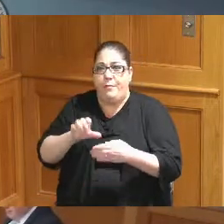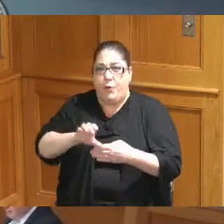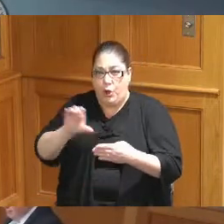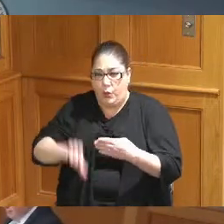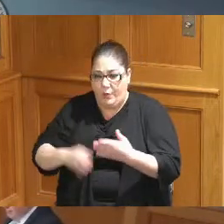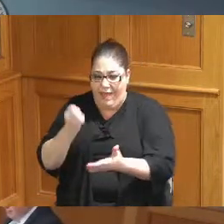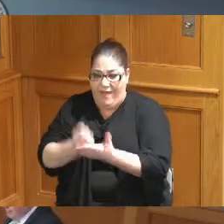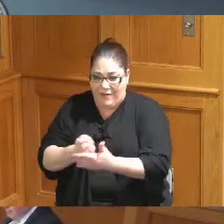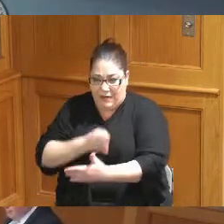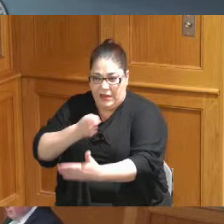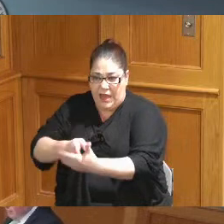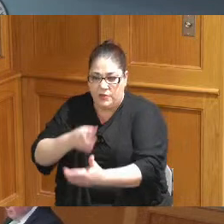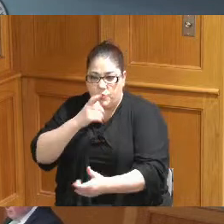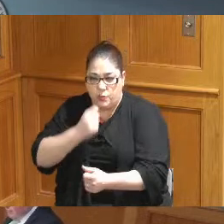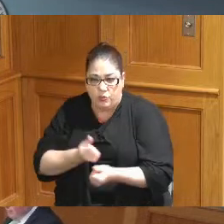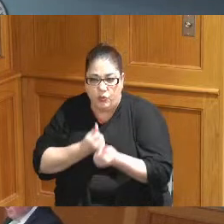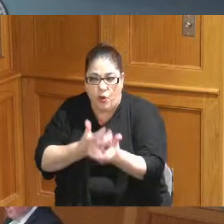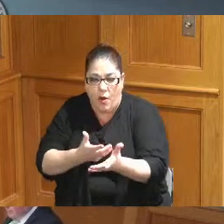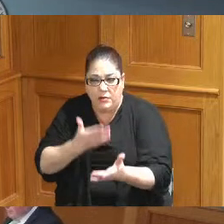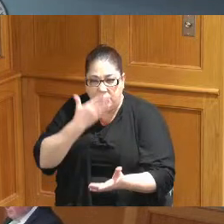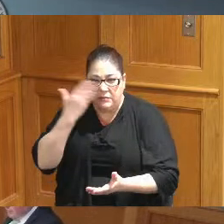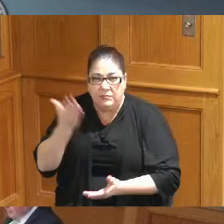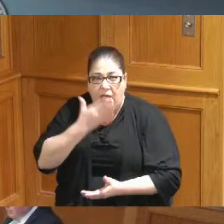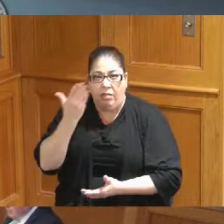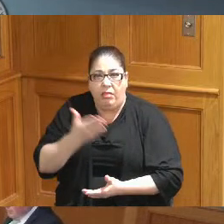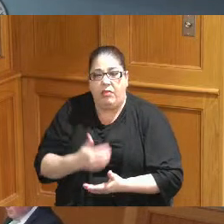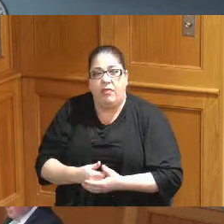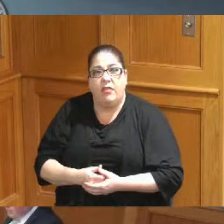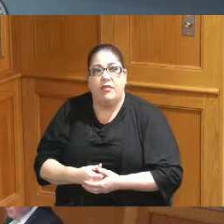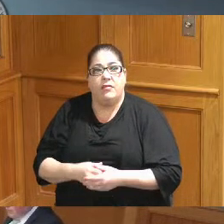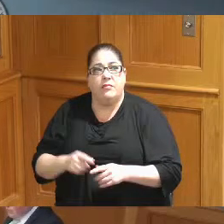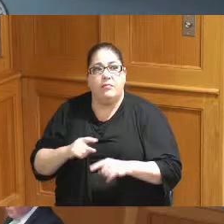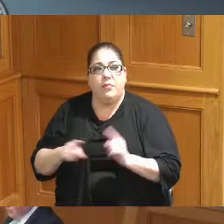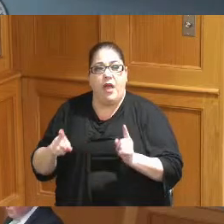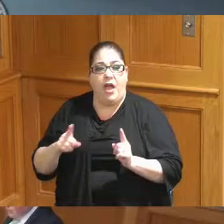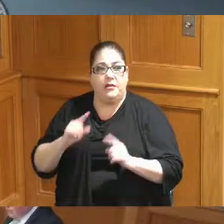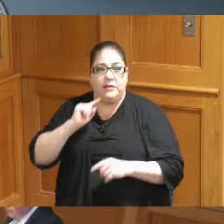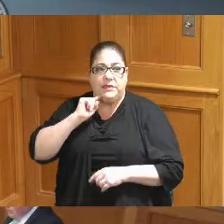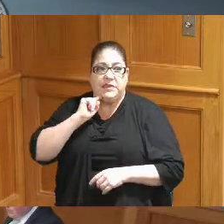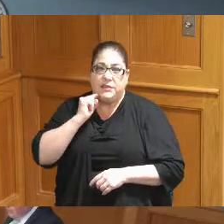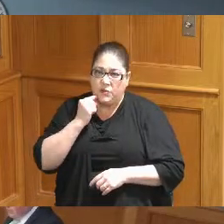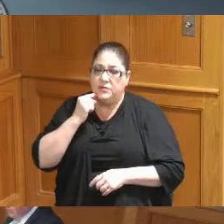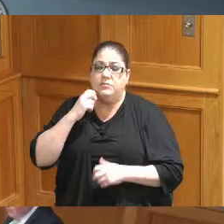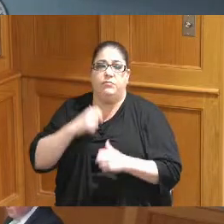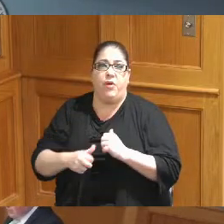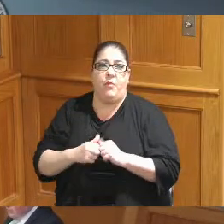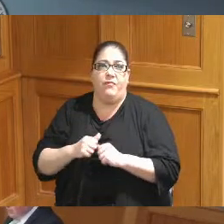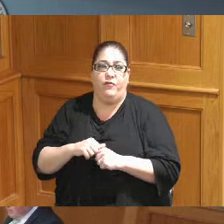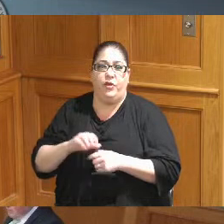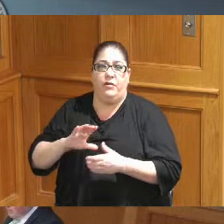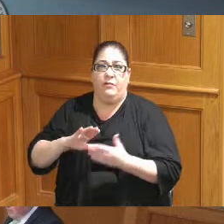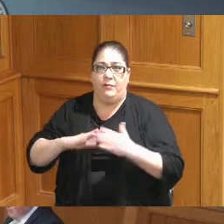about who was contributing to the odor but it was a significant issue for a neighboring community so